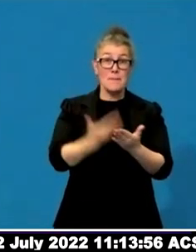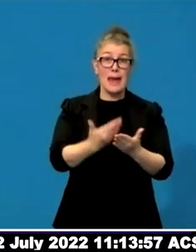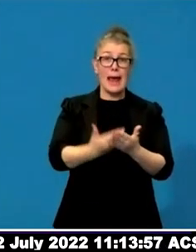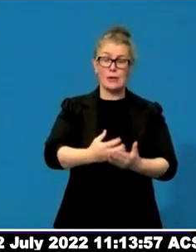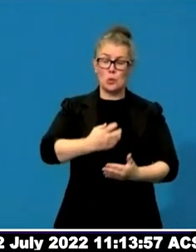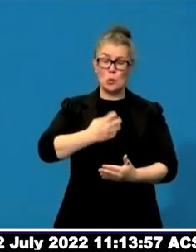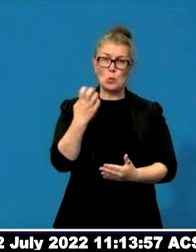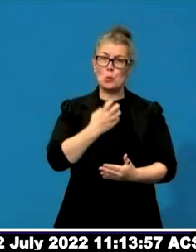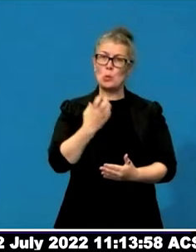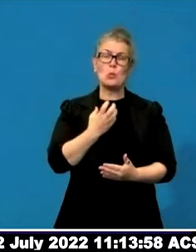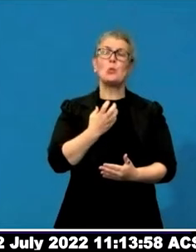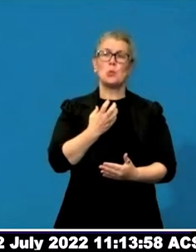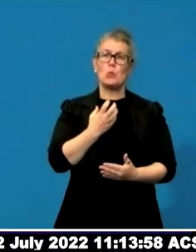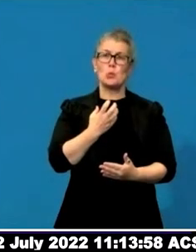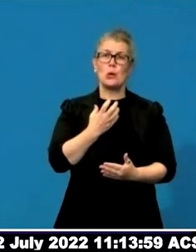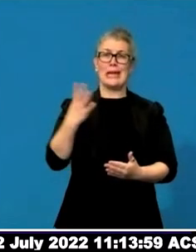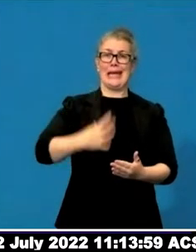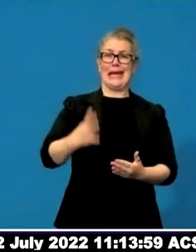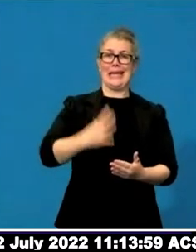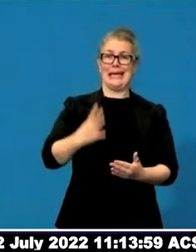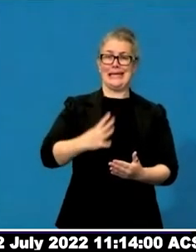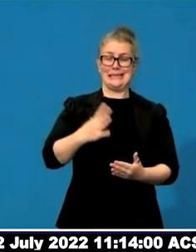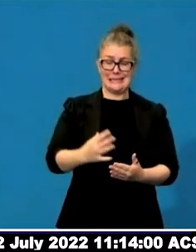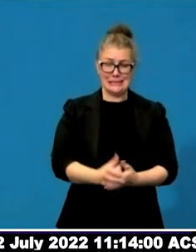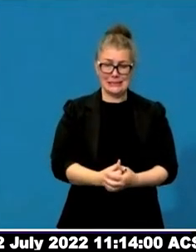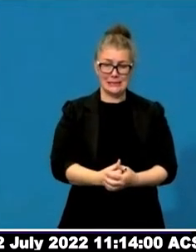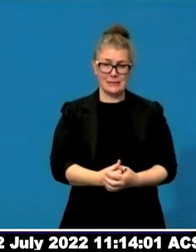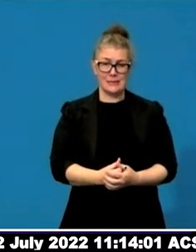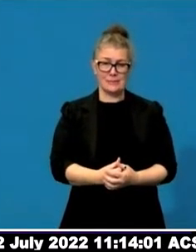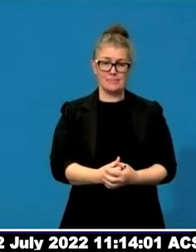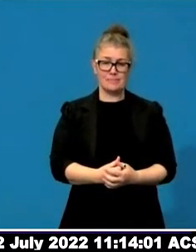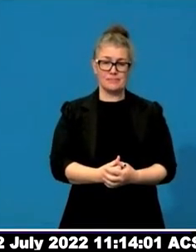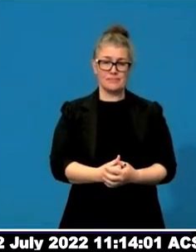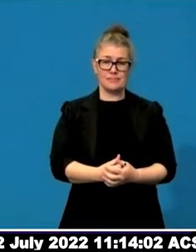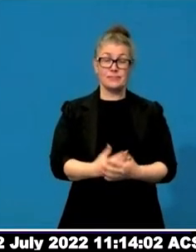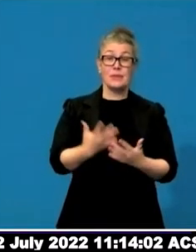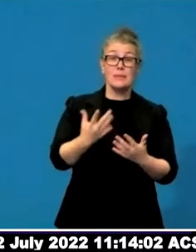The availability of all the languages can be difficult,